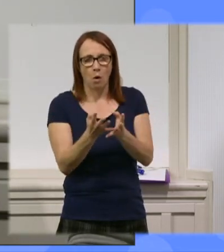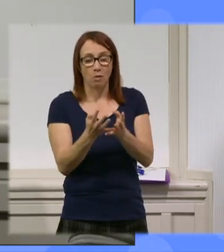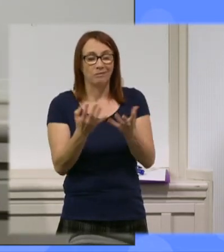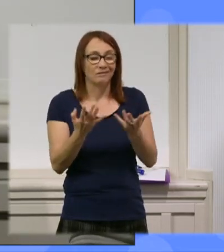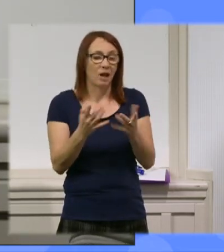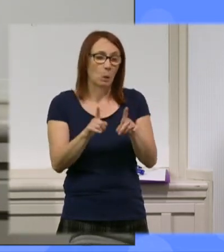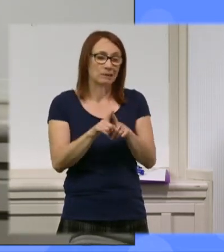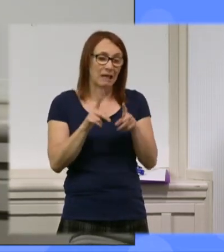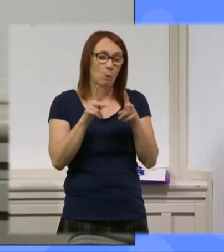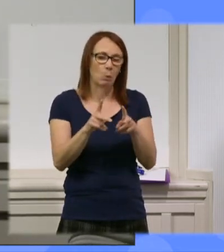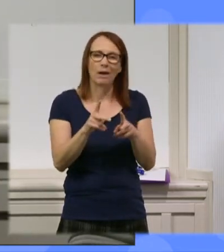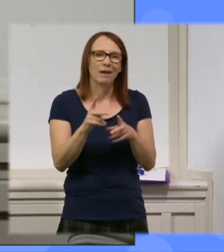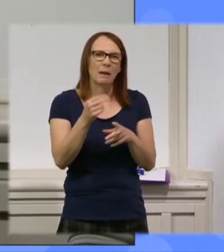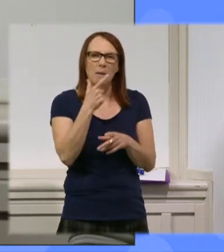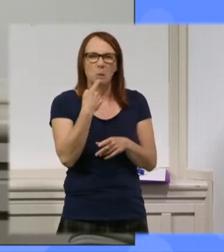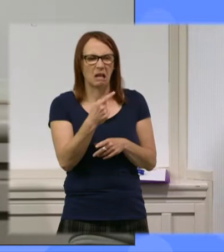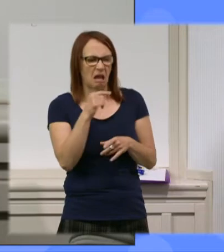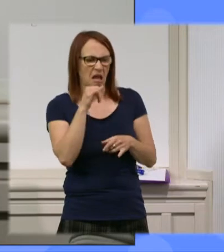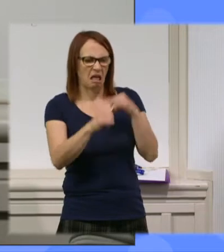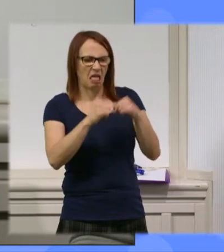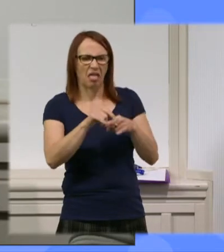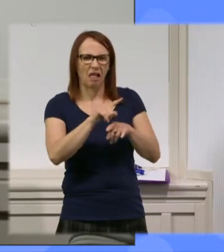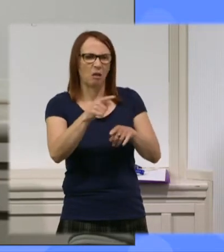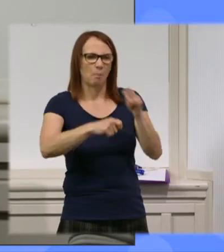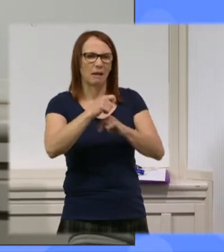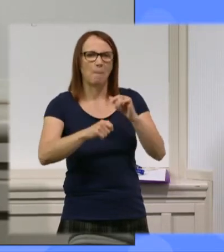it and I'm off to criticize for not organizing my views but I think your